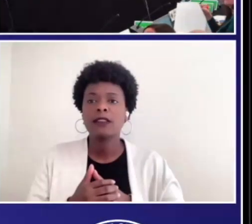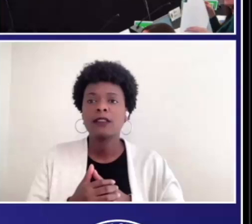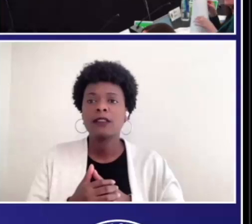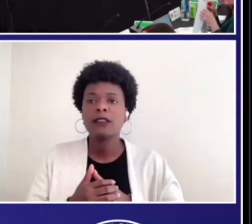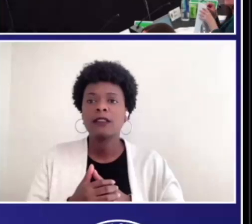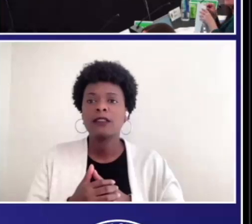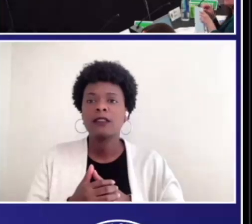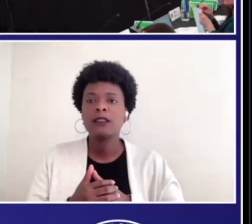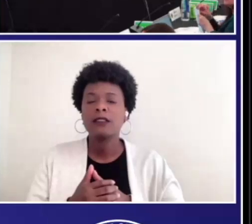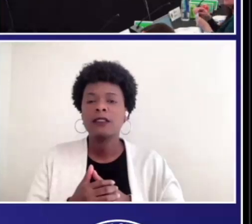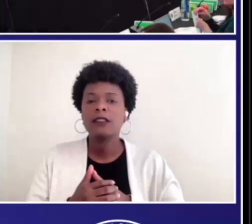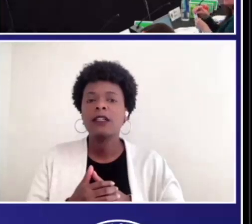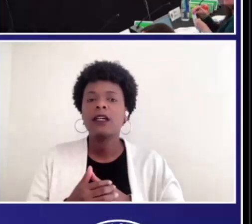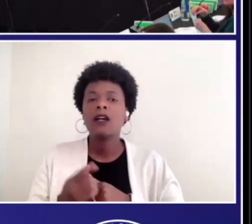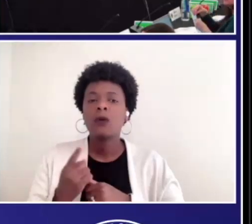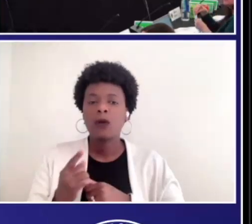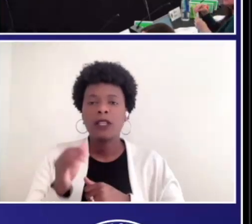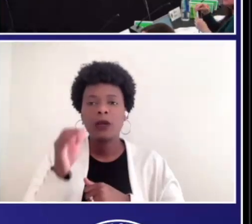clinical psychology program is that in many